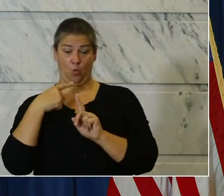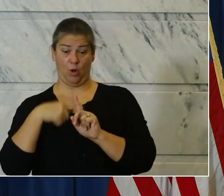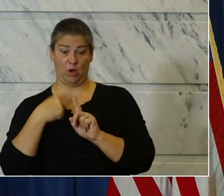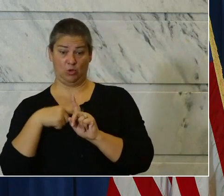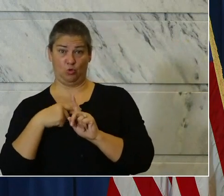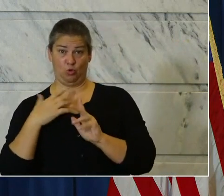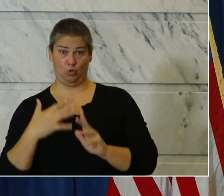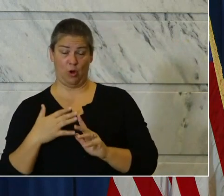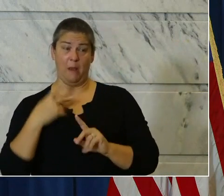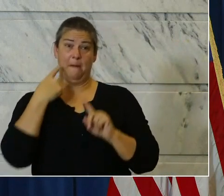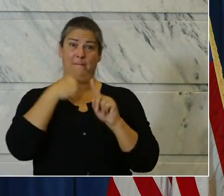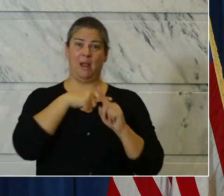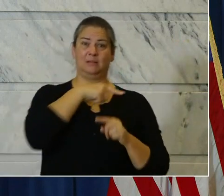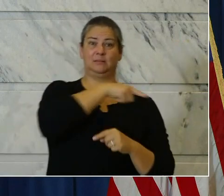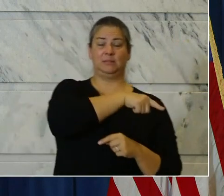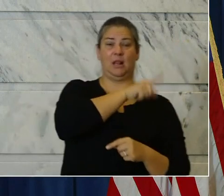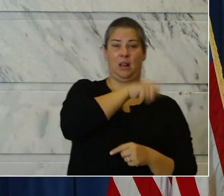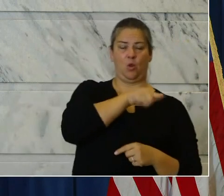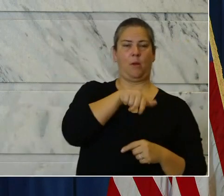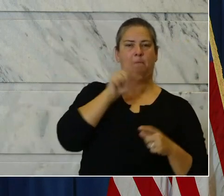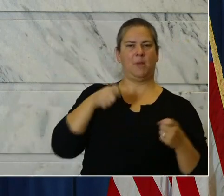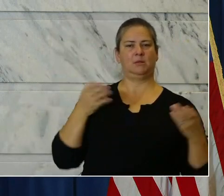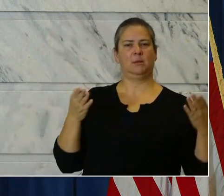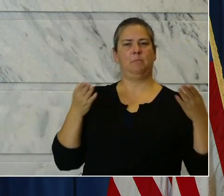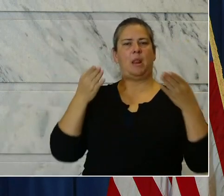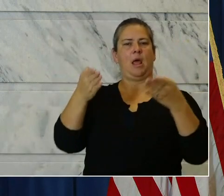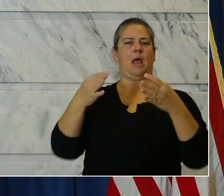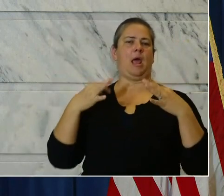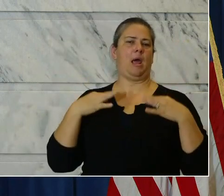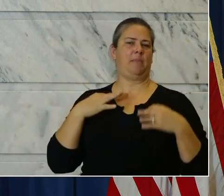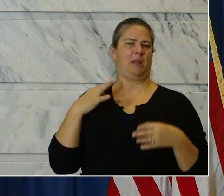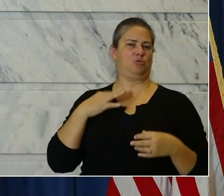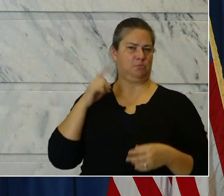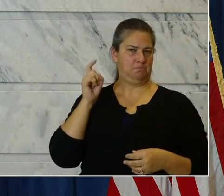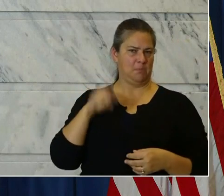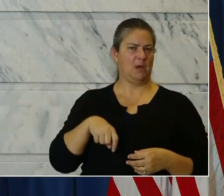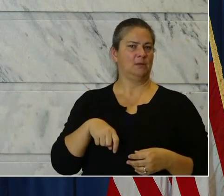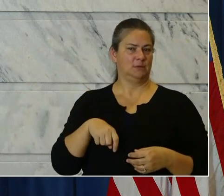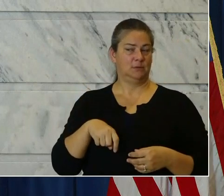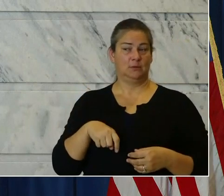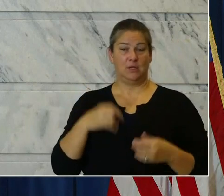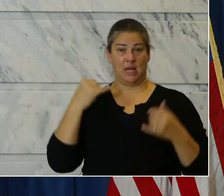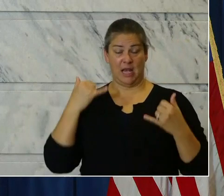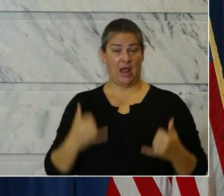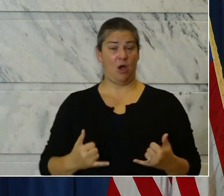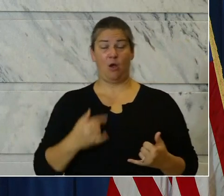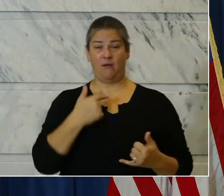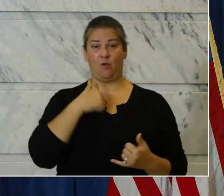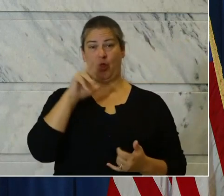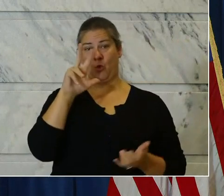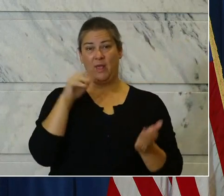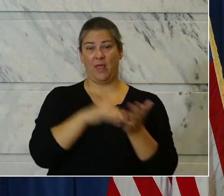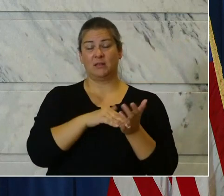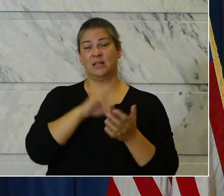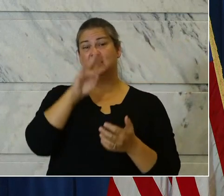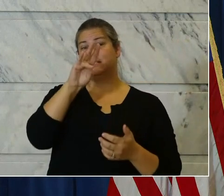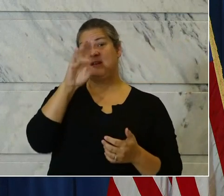TENANT AND THE LANDLORD MUST COMPLETE AND SUBMIT SEPARATE ONLINE APPLICATIONS. TODAY THE